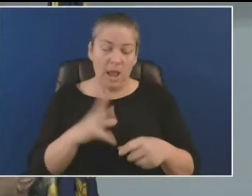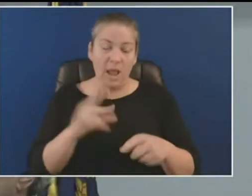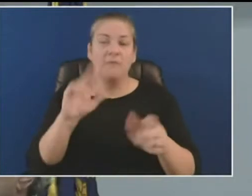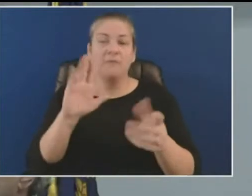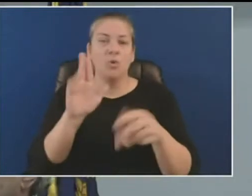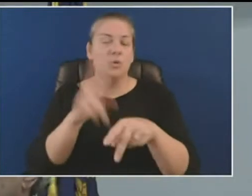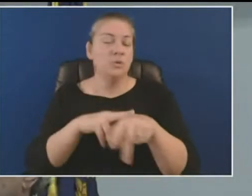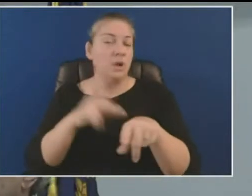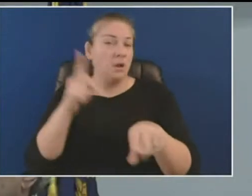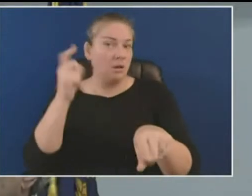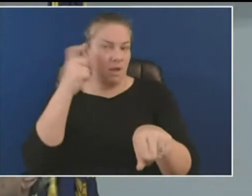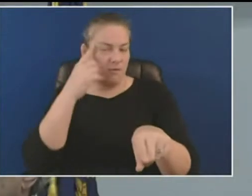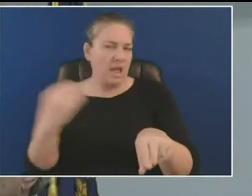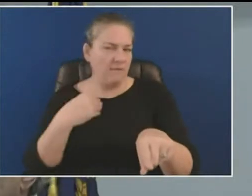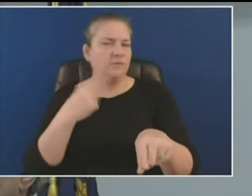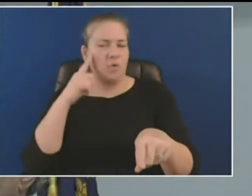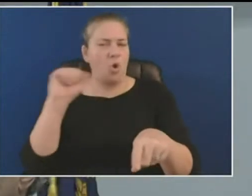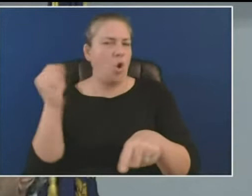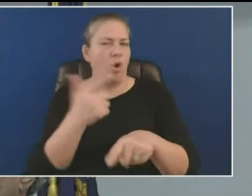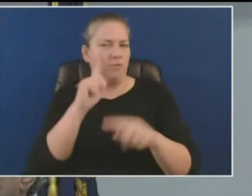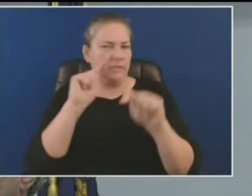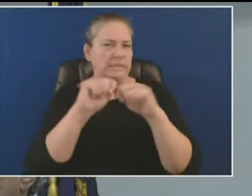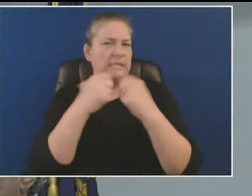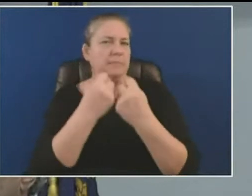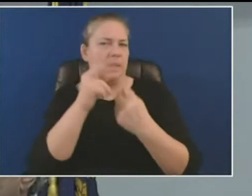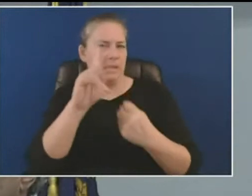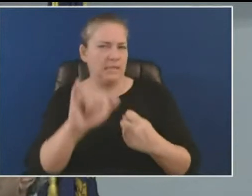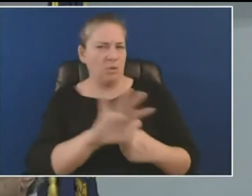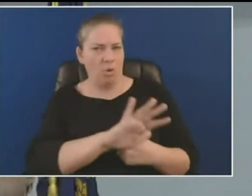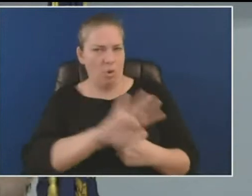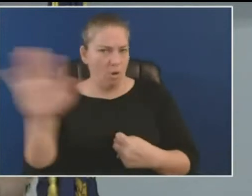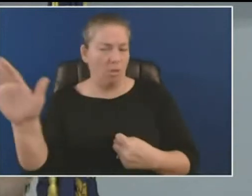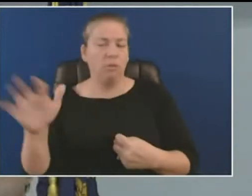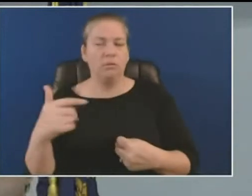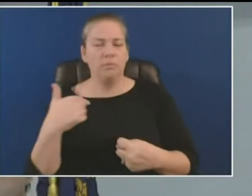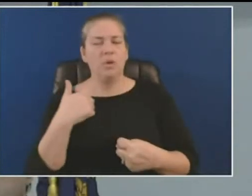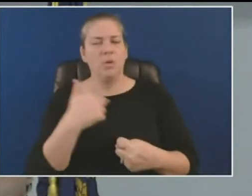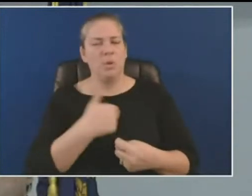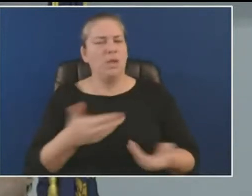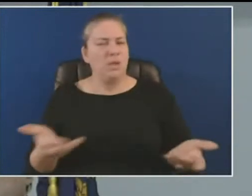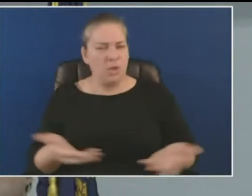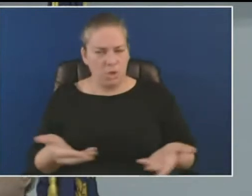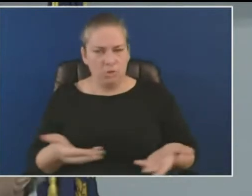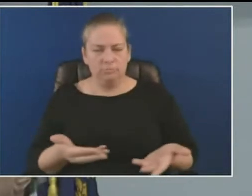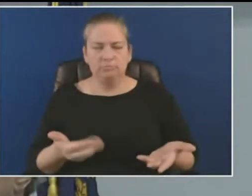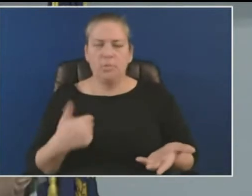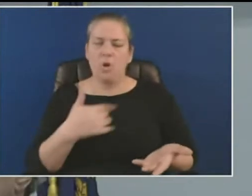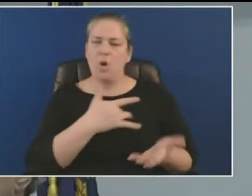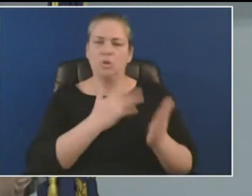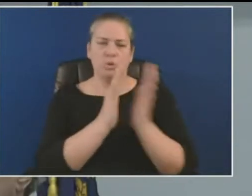can get all for team Kentucky. But we are there and we are our hearts and prayers are for everybody in our community.